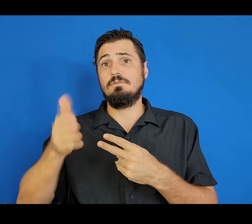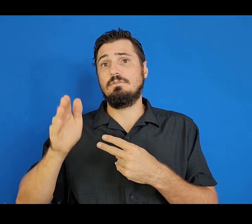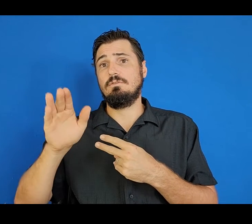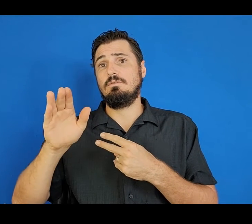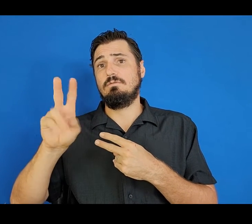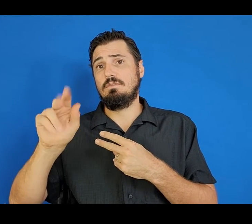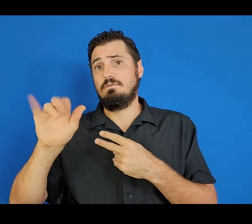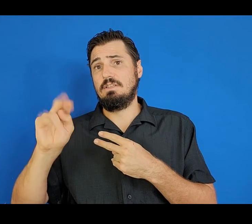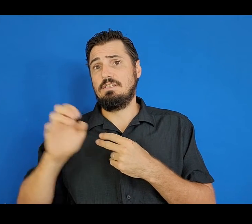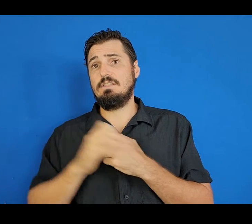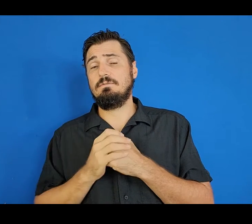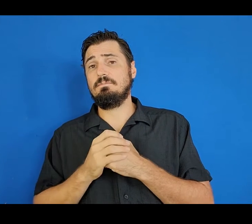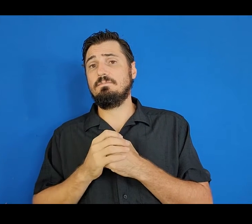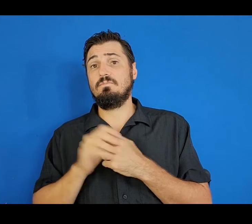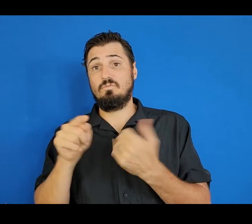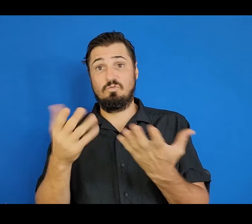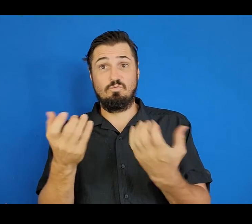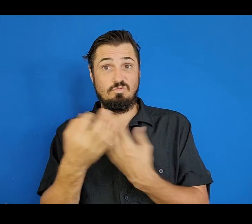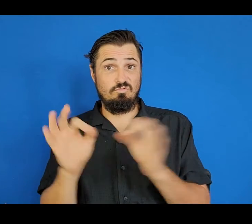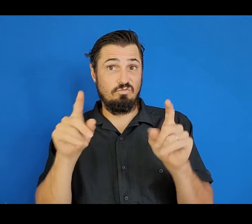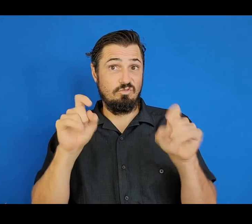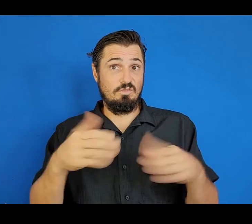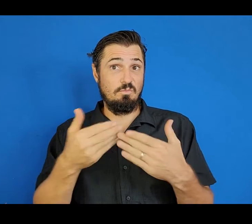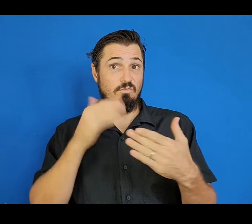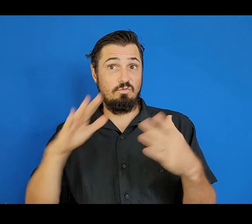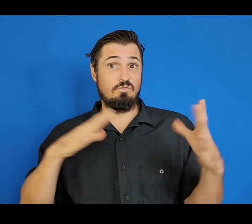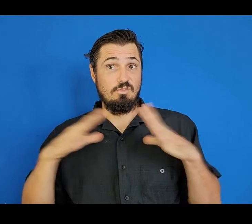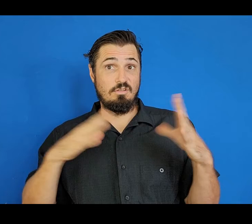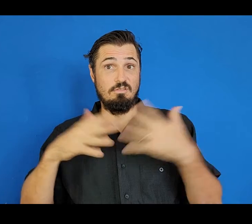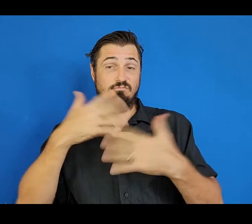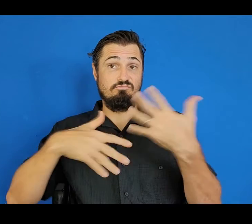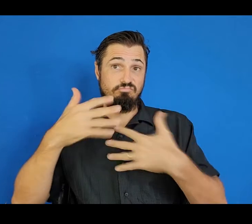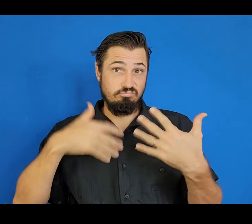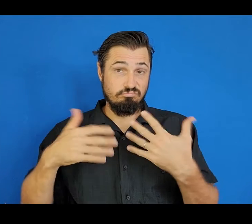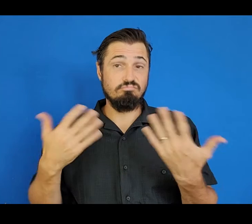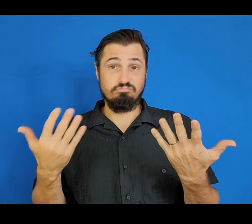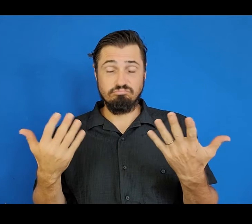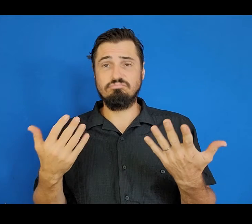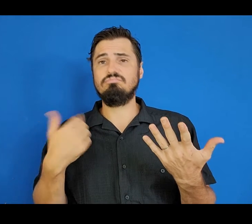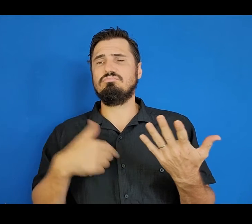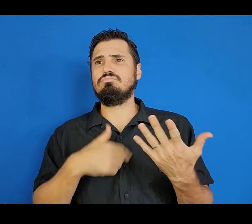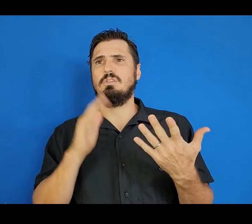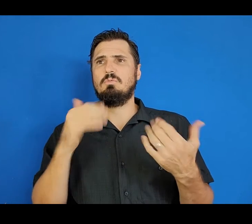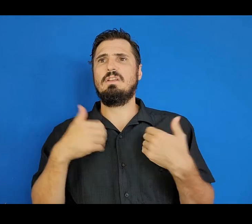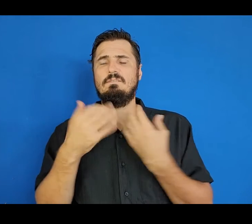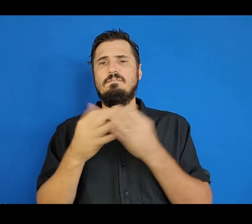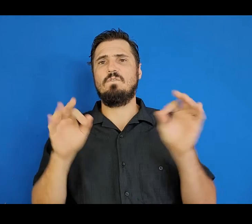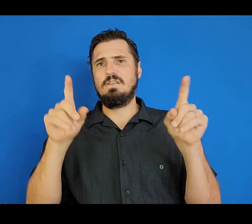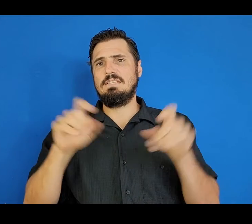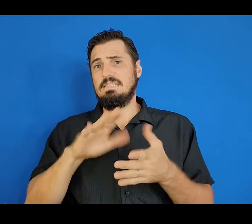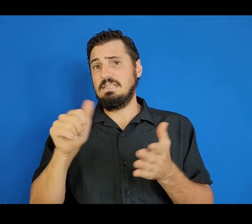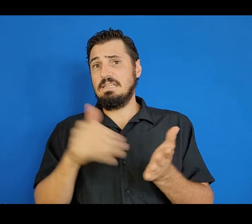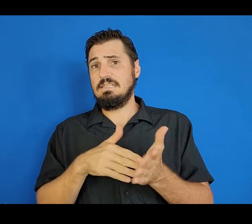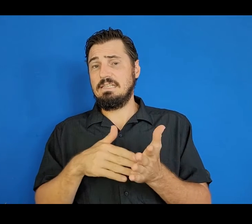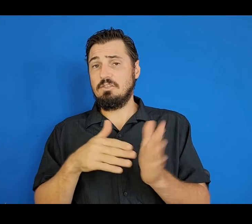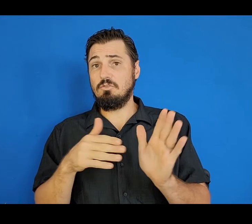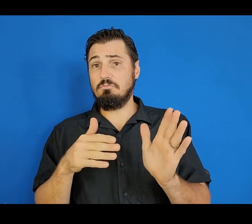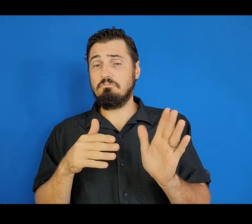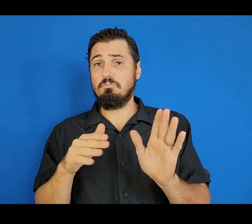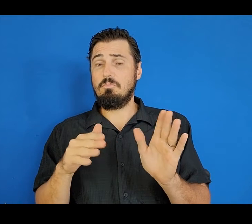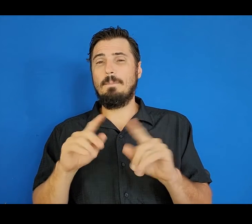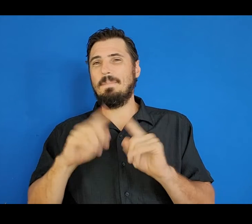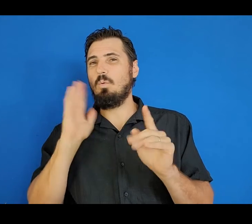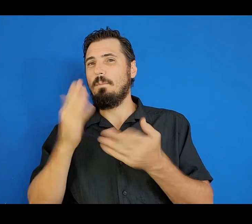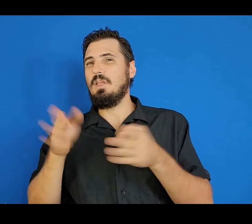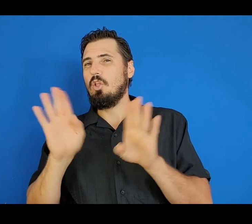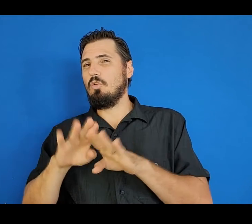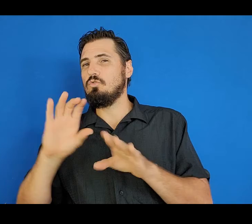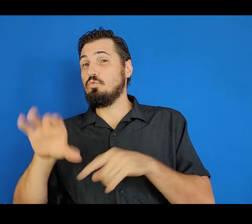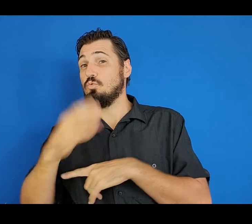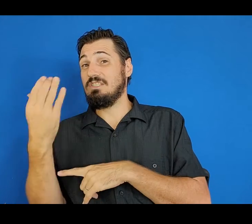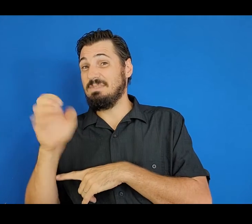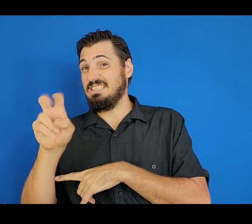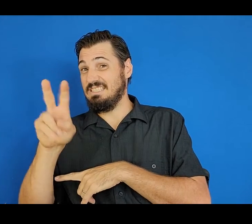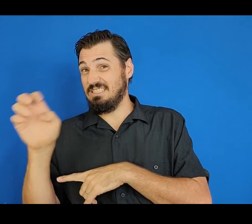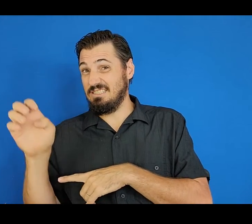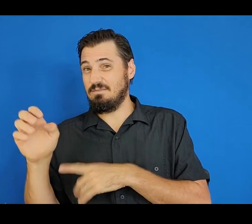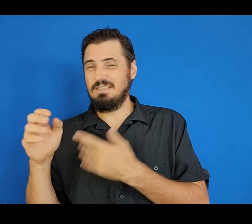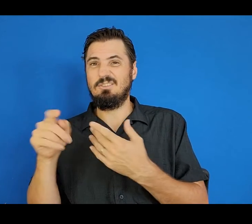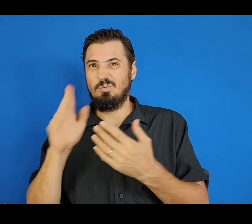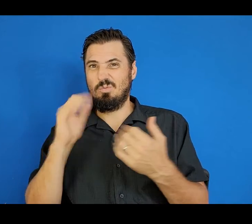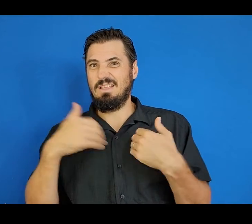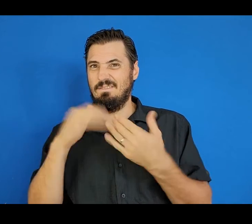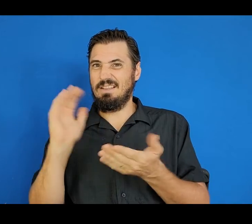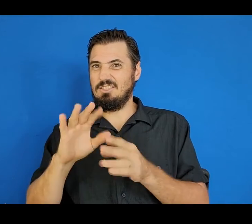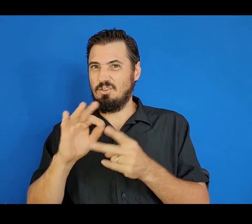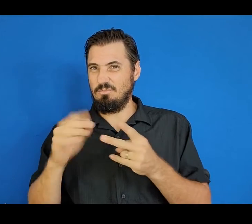If you want to get a free test before your holiday gatherings, keep in mind that our free testing centers will be closed on Christmas Eve and options will be limited. Please get your test by